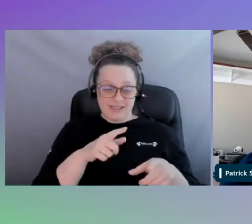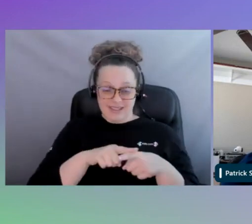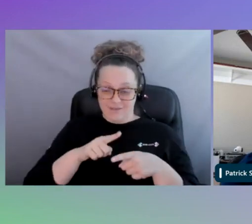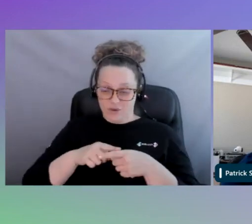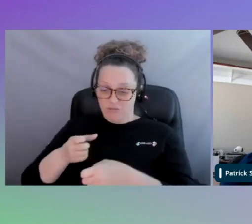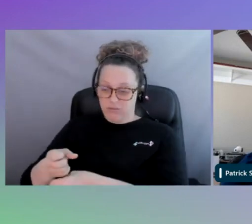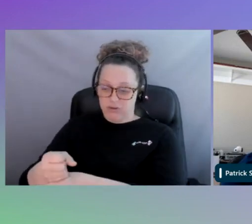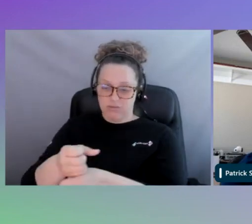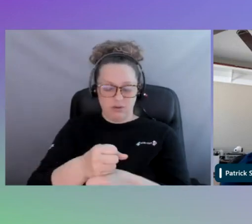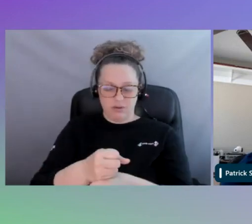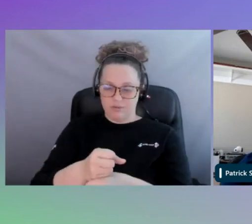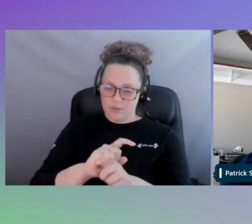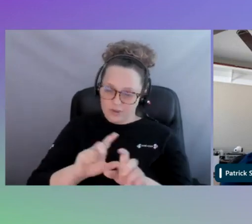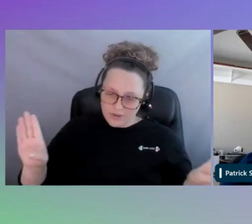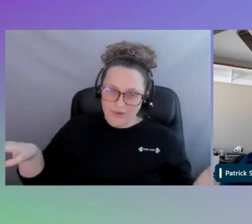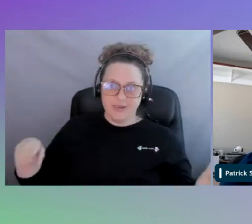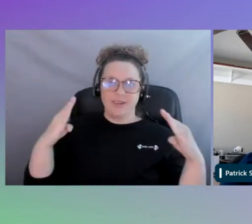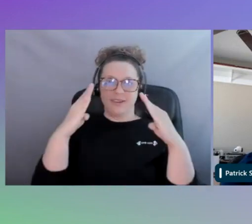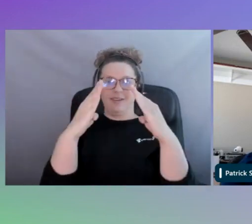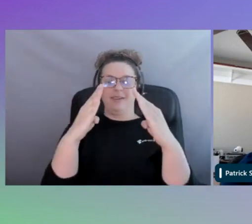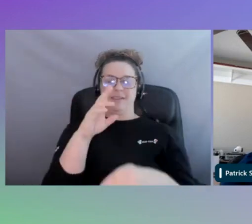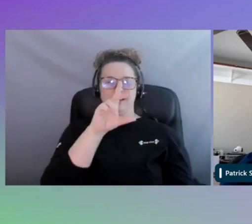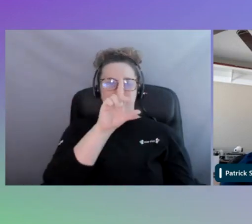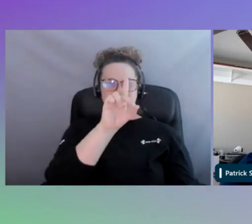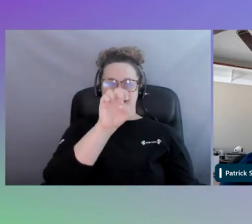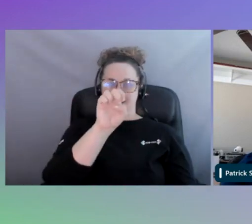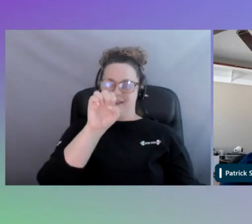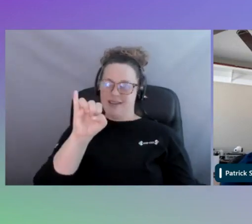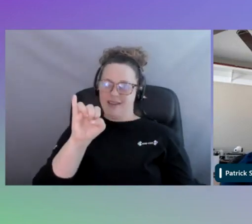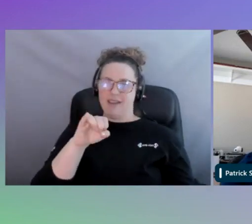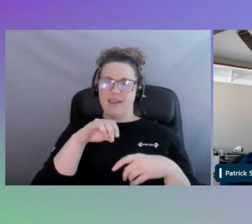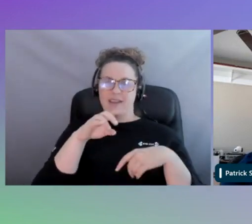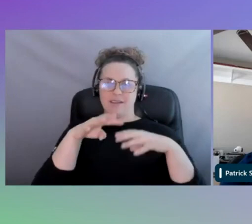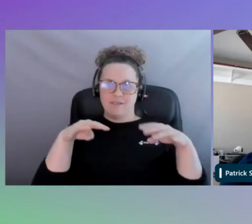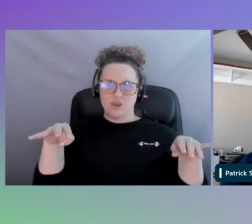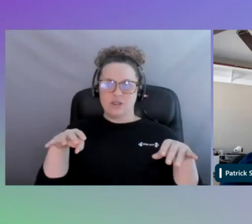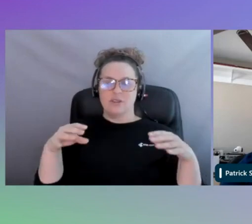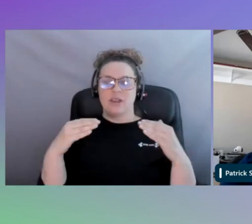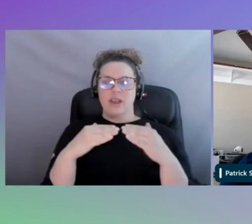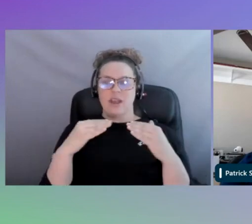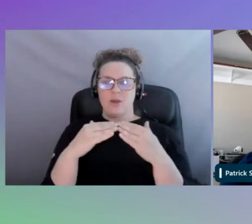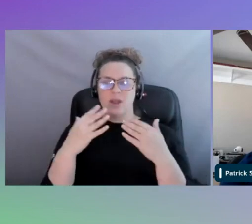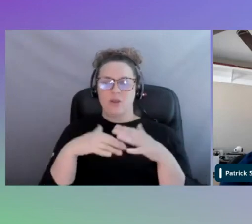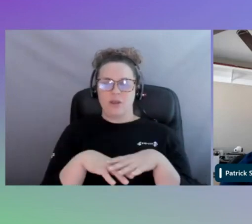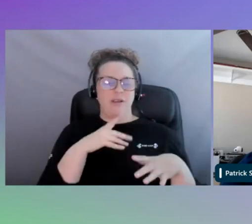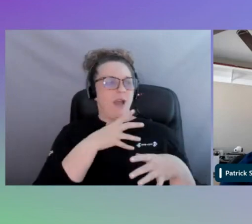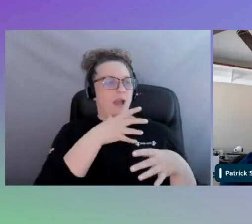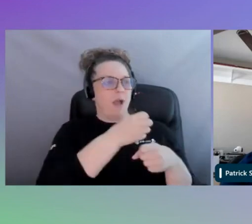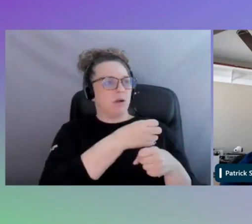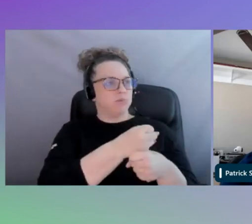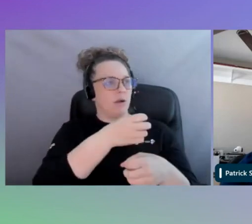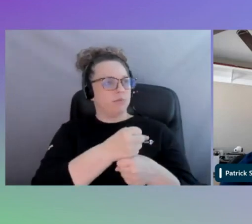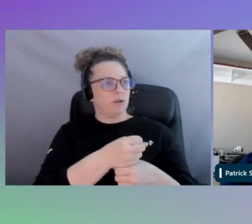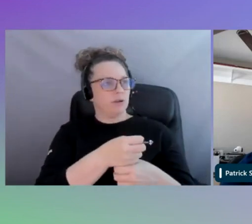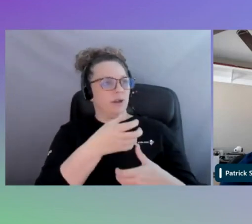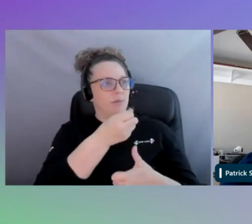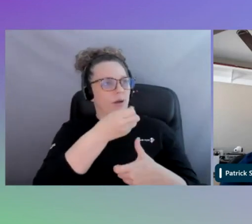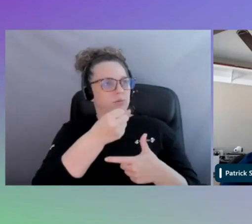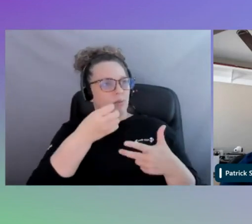inclusion. >> Got it seems like acronym city out here. >> Yes yes yes yes.